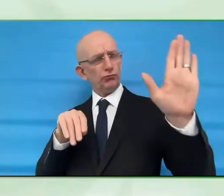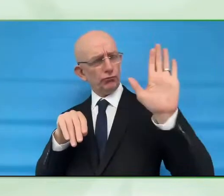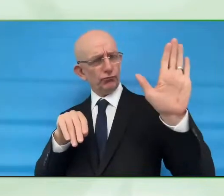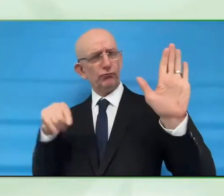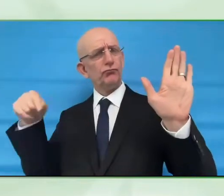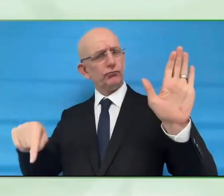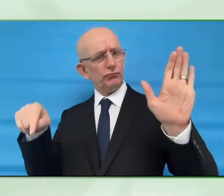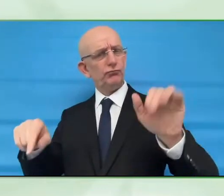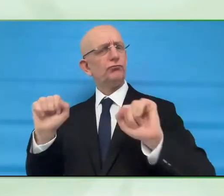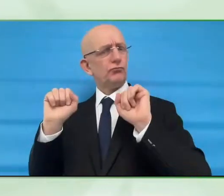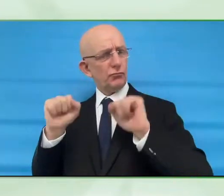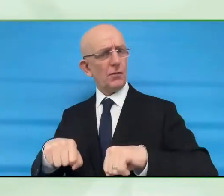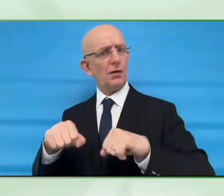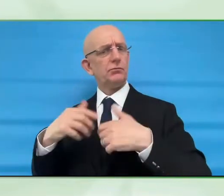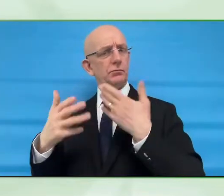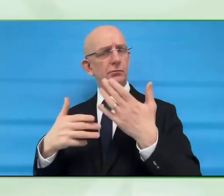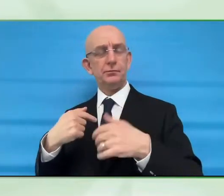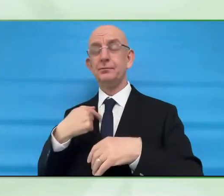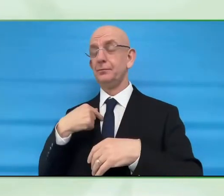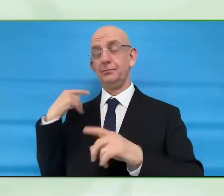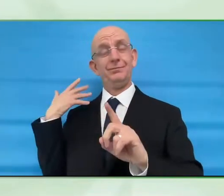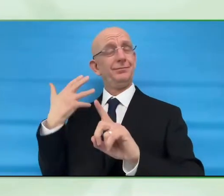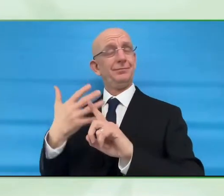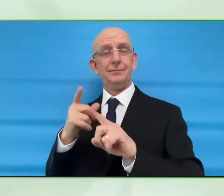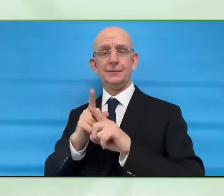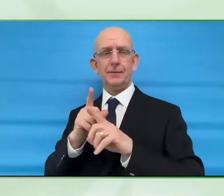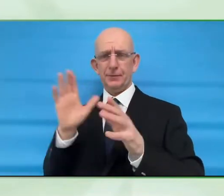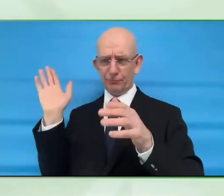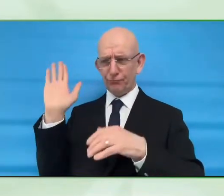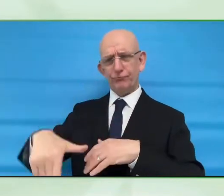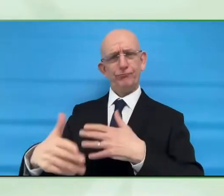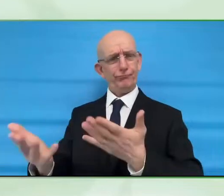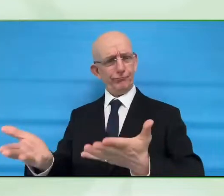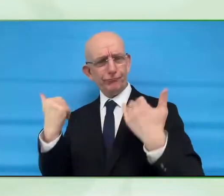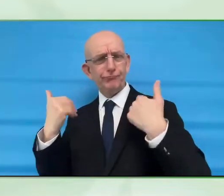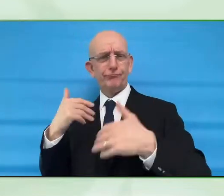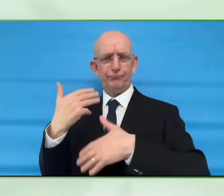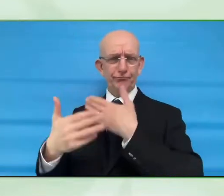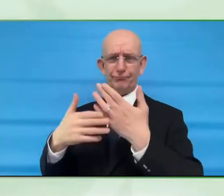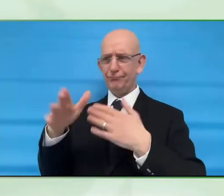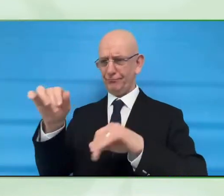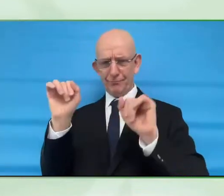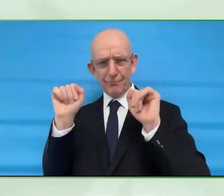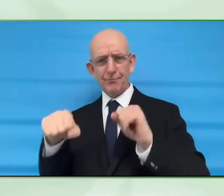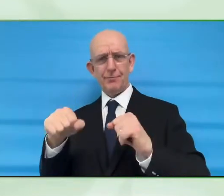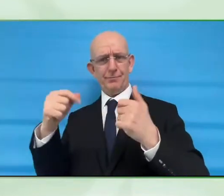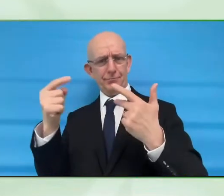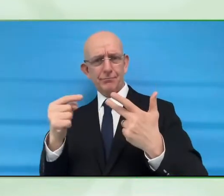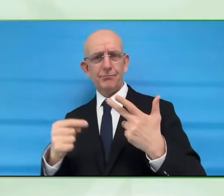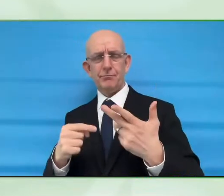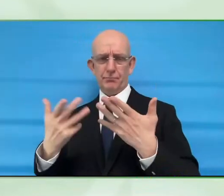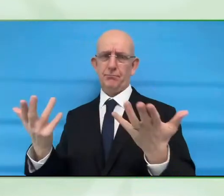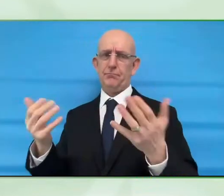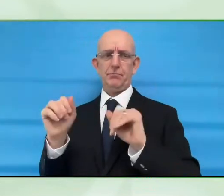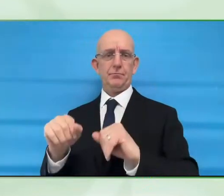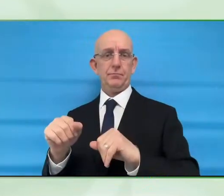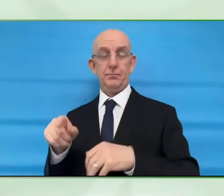Anything to add? One thing to add, I was just asked, be creative, don't you up, believing yourself.